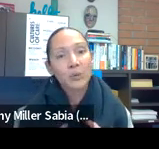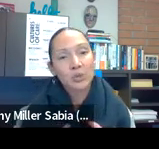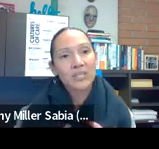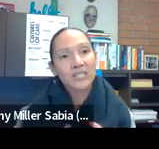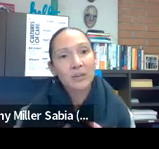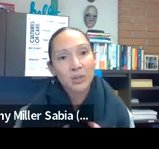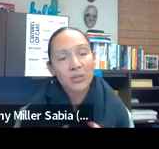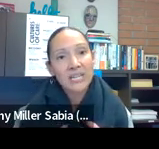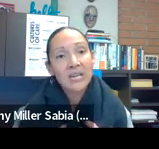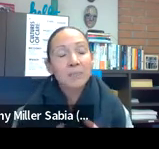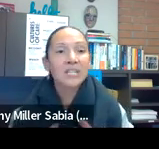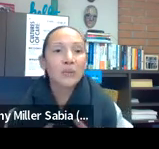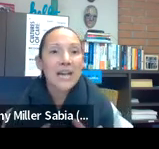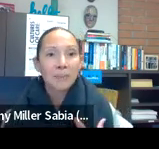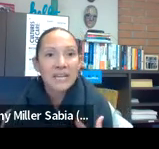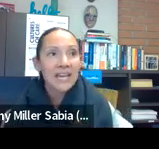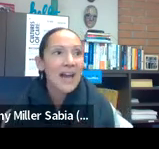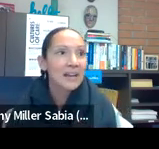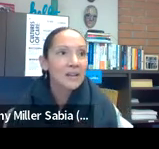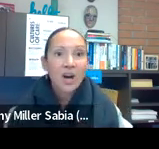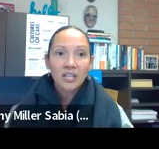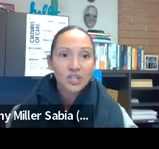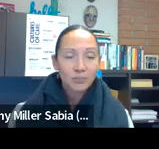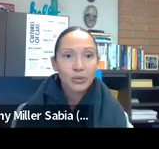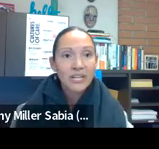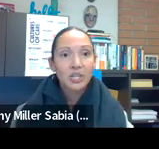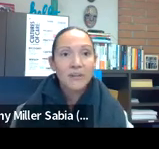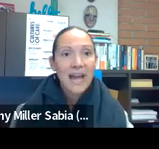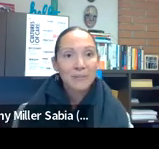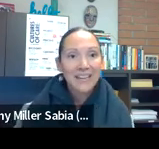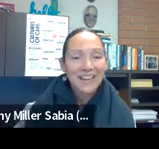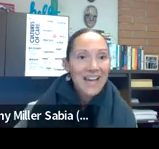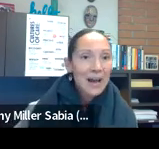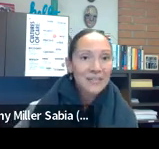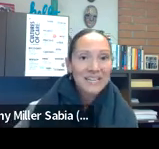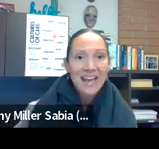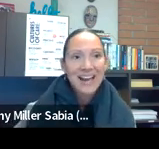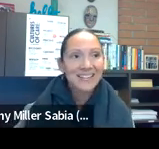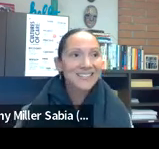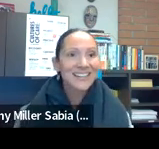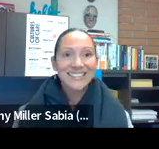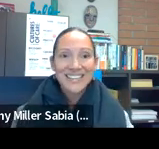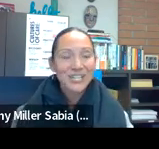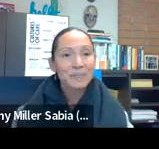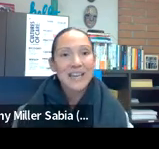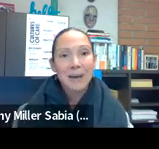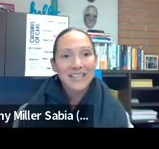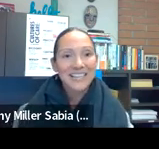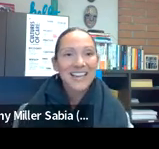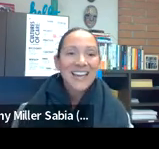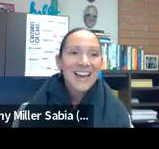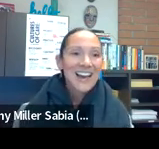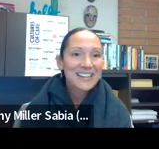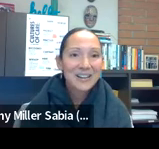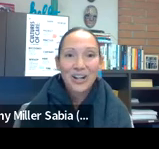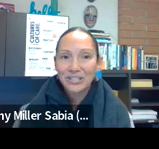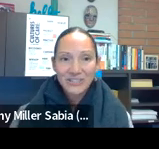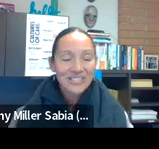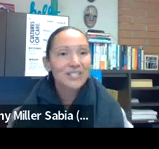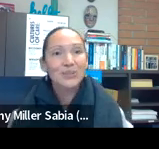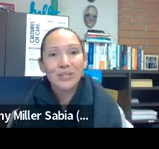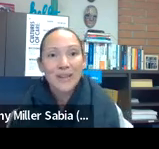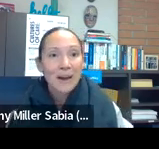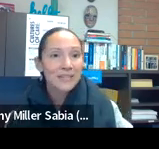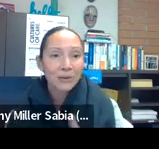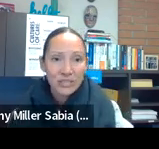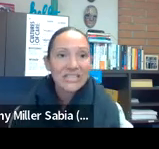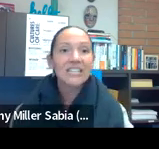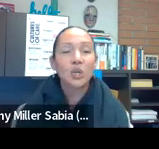But how do we do this as community? Because what's happening at college of Marin could be happening happening at Sac City could be happening at a college of the Siskiyous could be happening at Reedley.